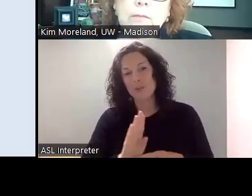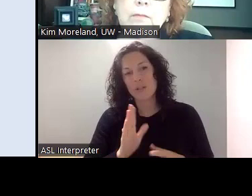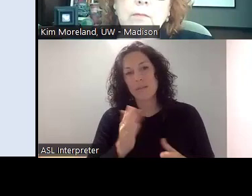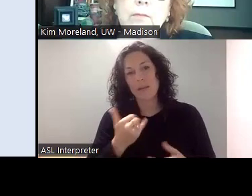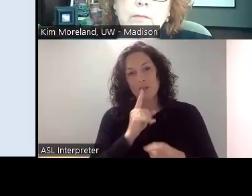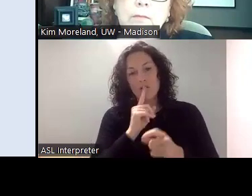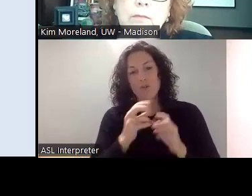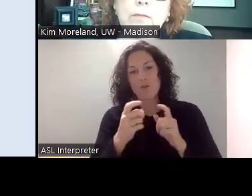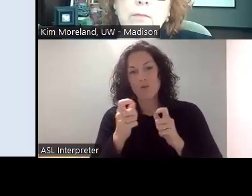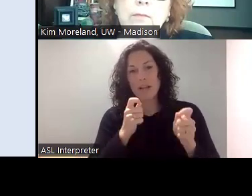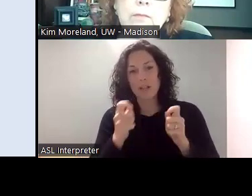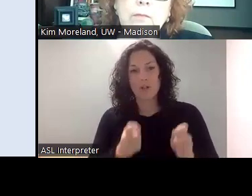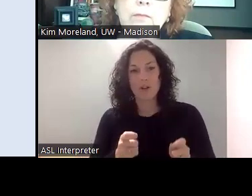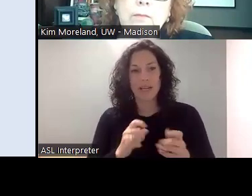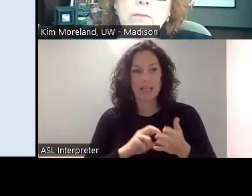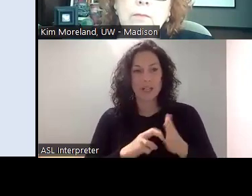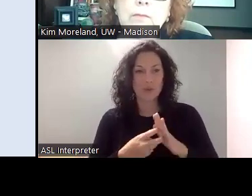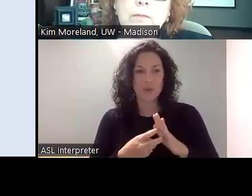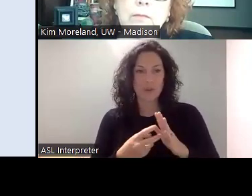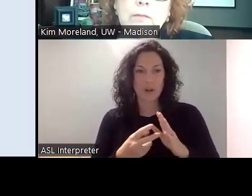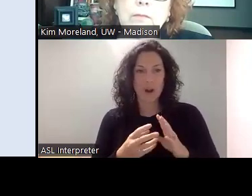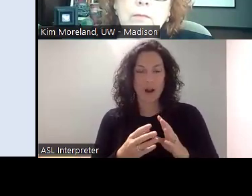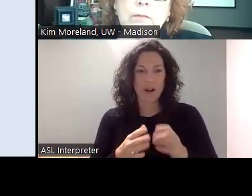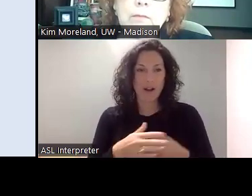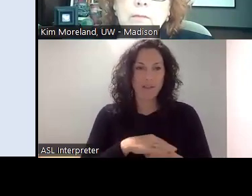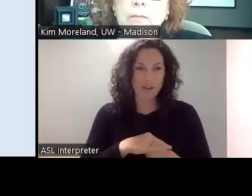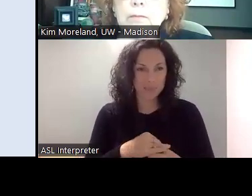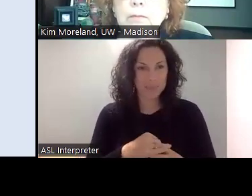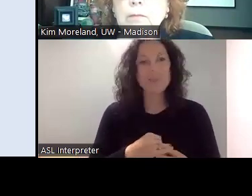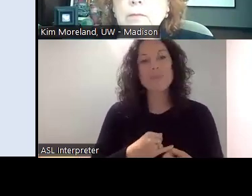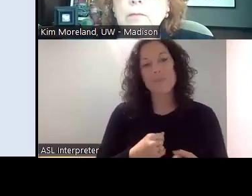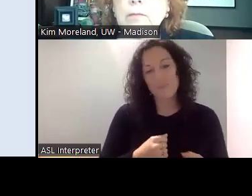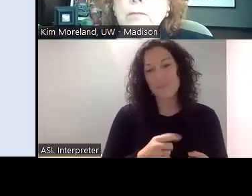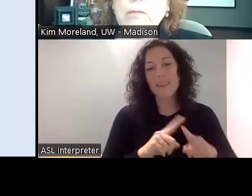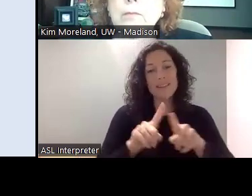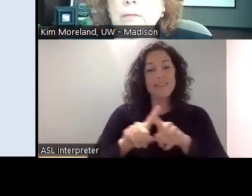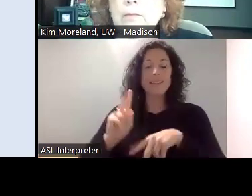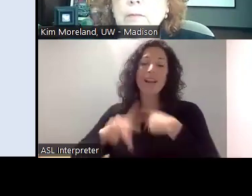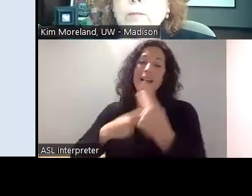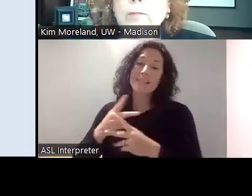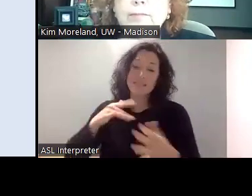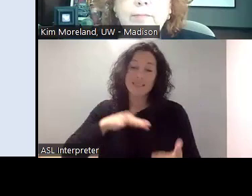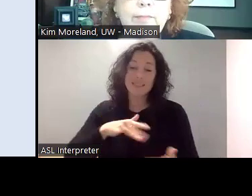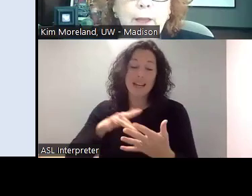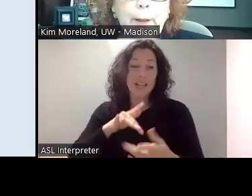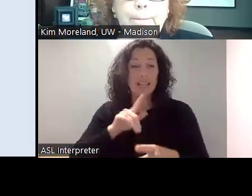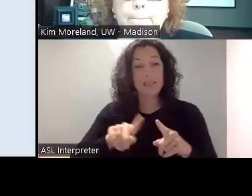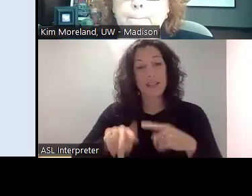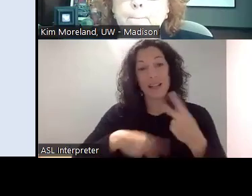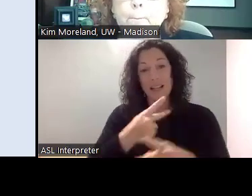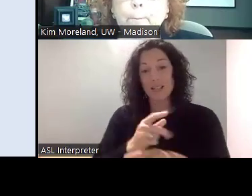I think they are different for every type of study or every type of work, so it becomes, I think, very important to say